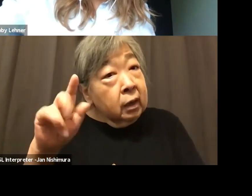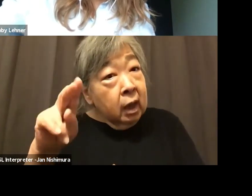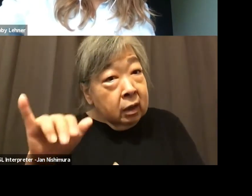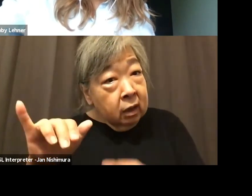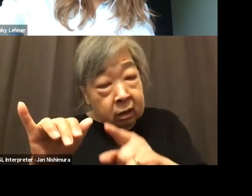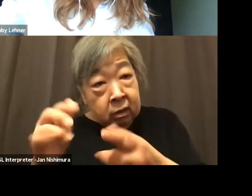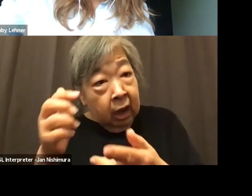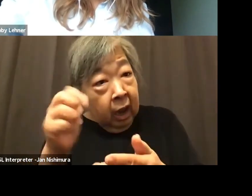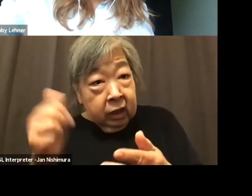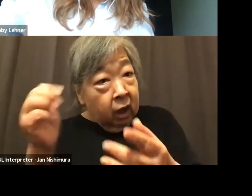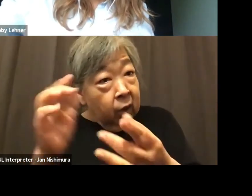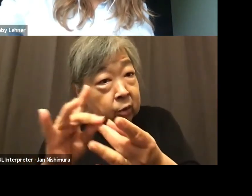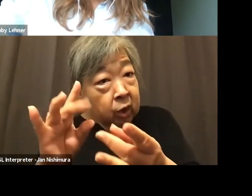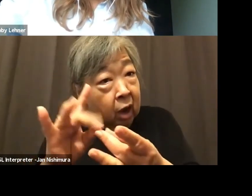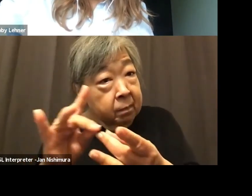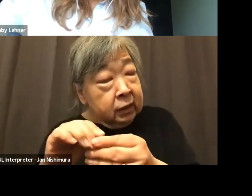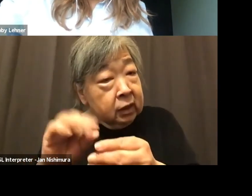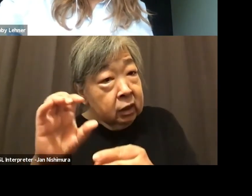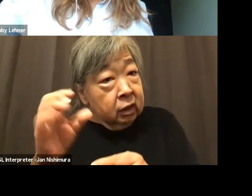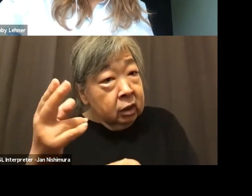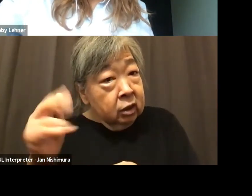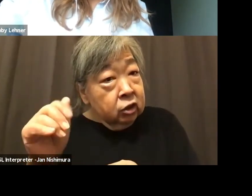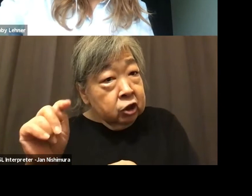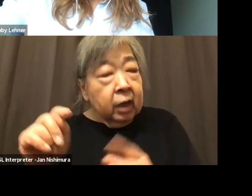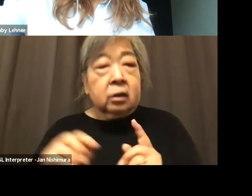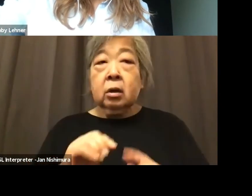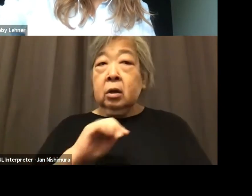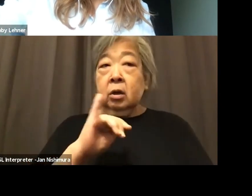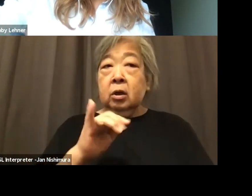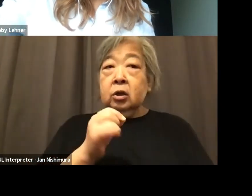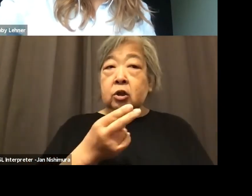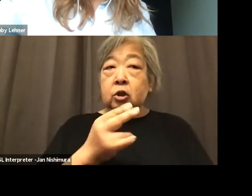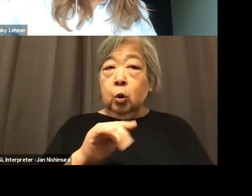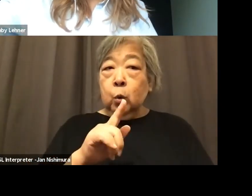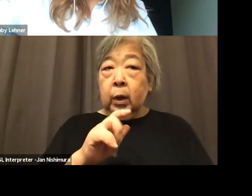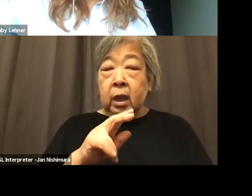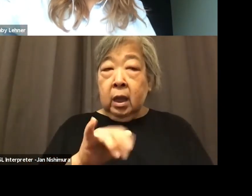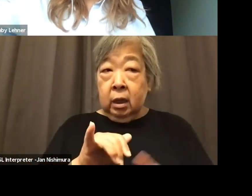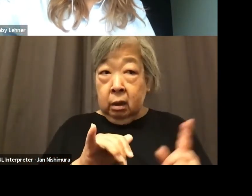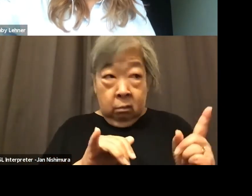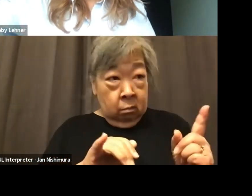Yeah, if people just want to send in their questions you are also welcome